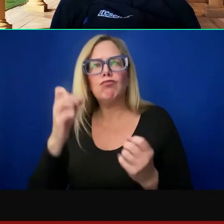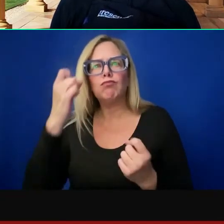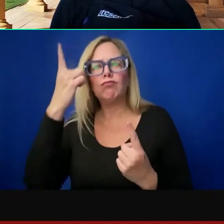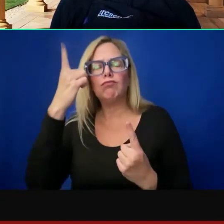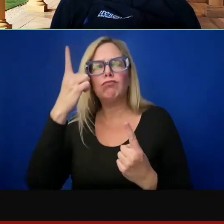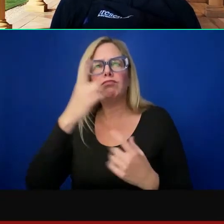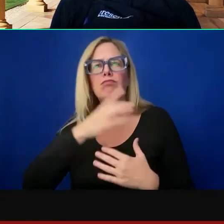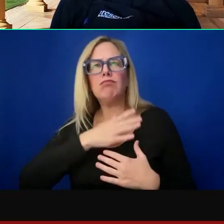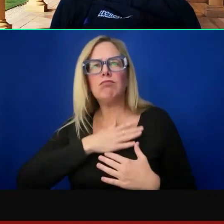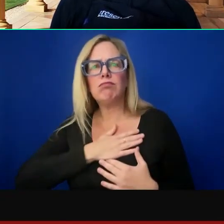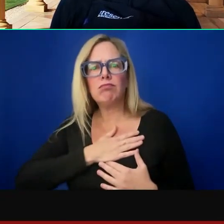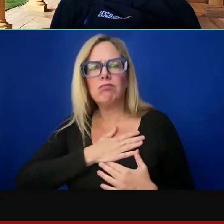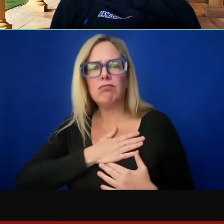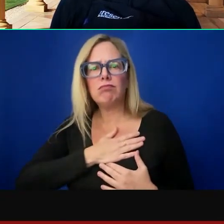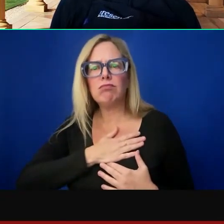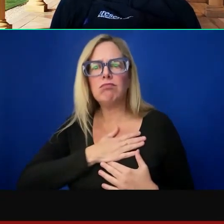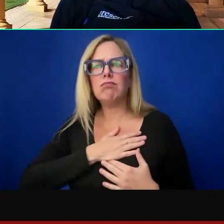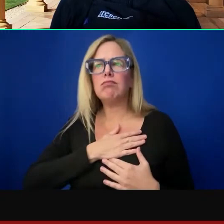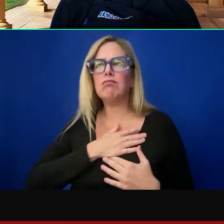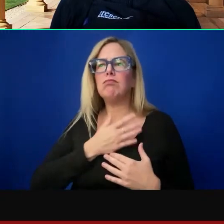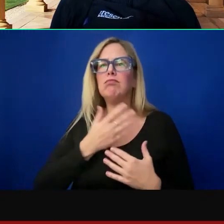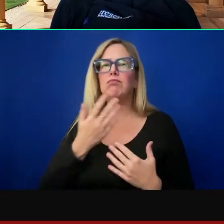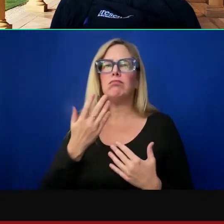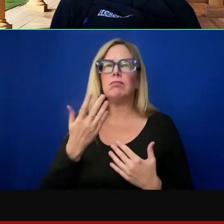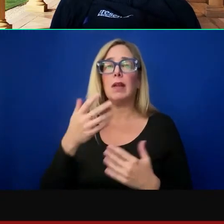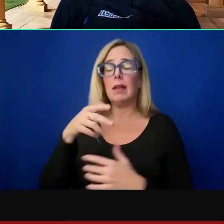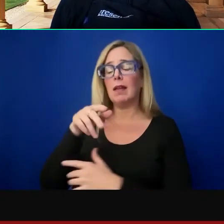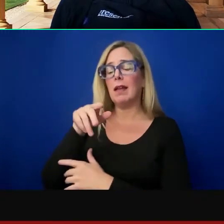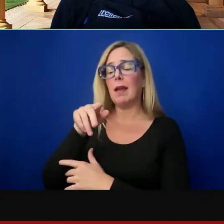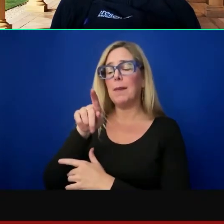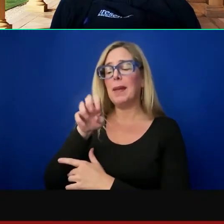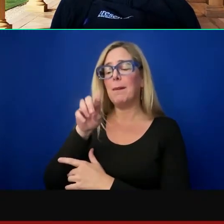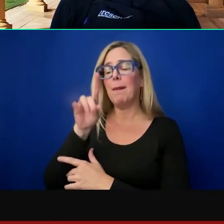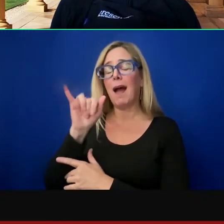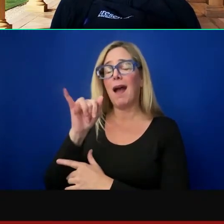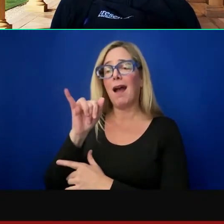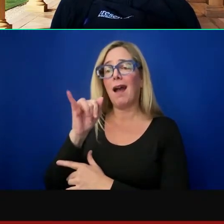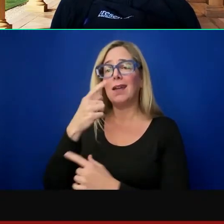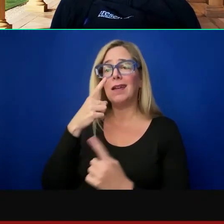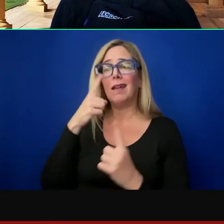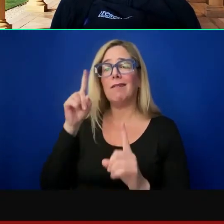As Peabody famously observed long ago, one of the essential qualities of the clinician